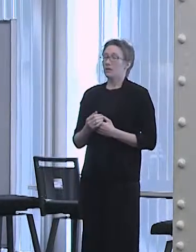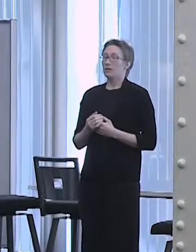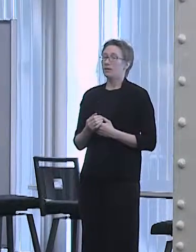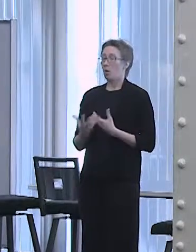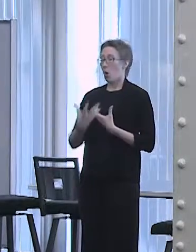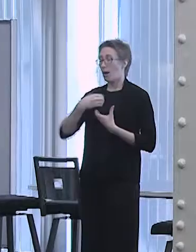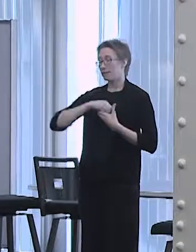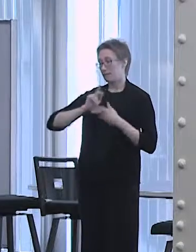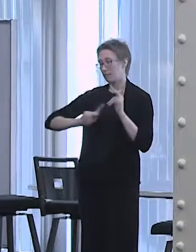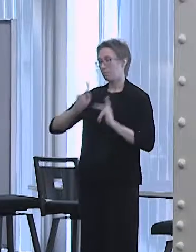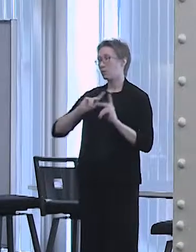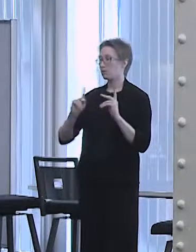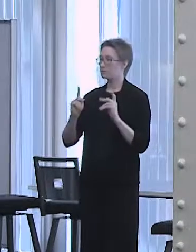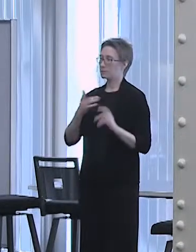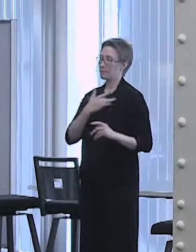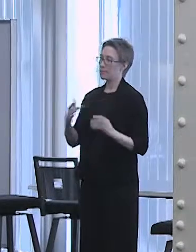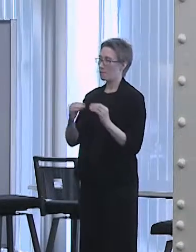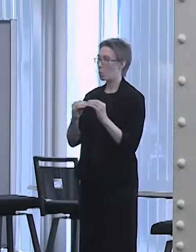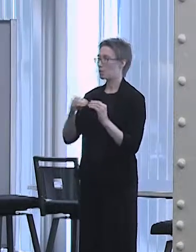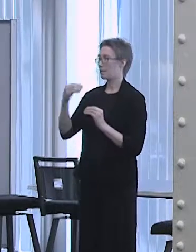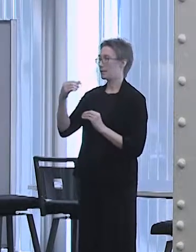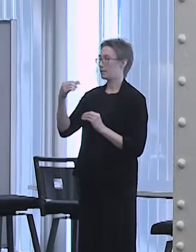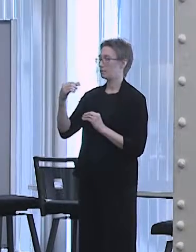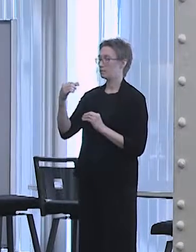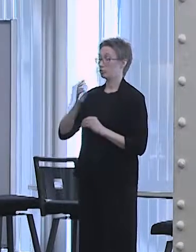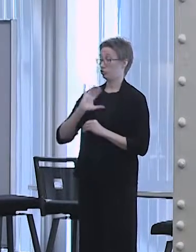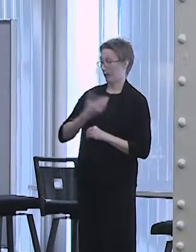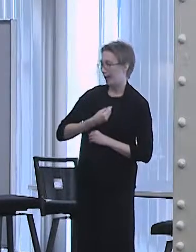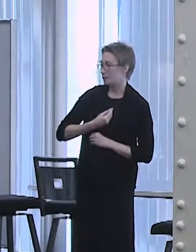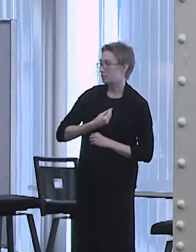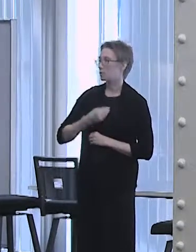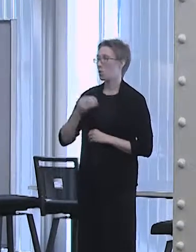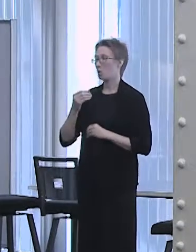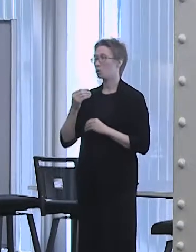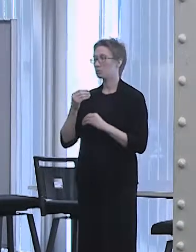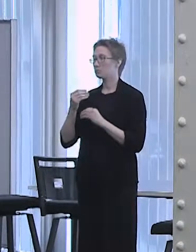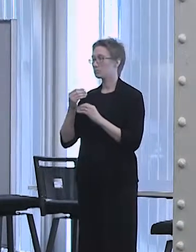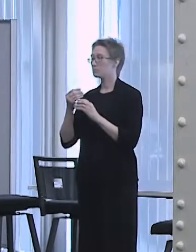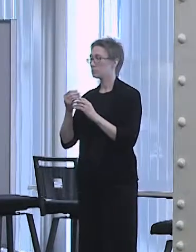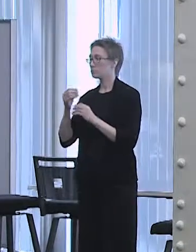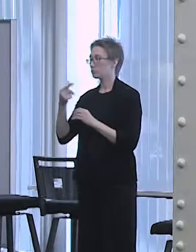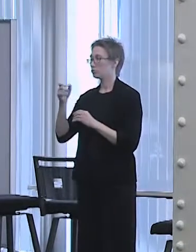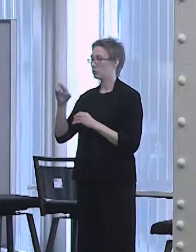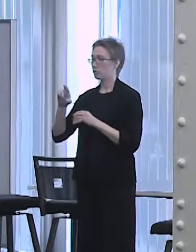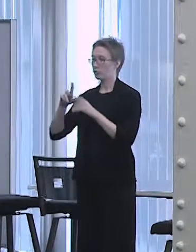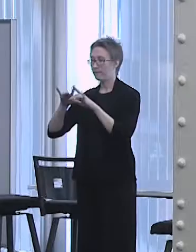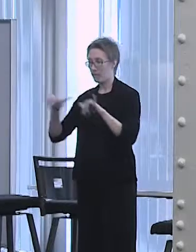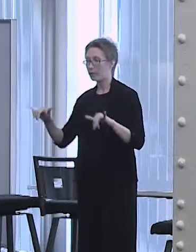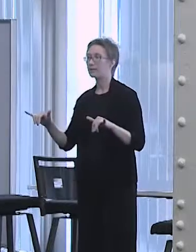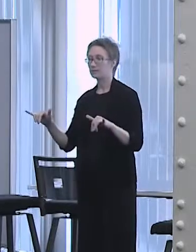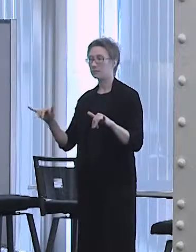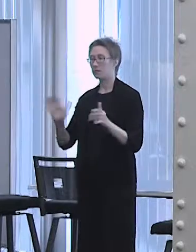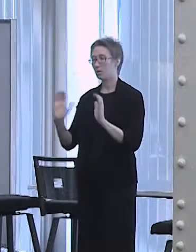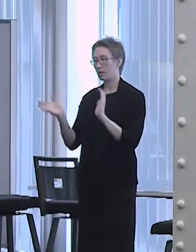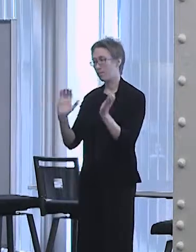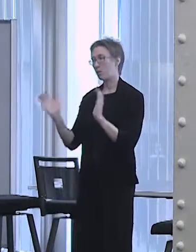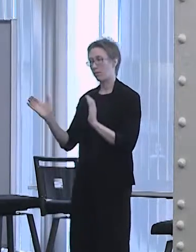than the general population. Now that definitely matches what I've seen within my own social circle, but that doesn't mean, on the other hand,